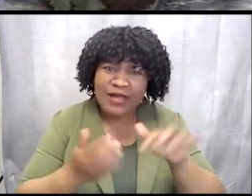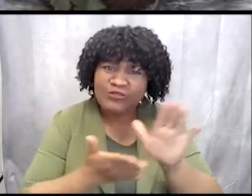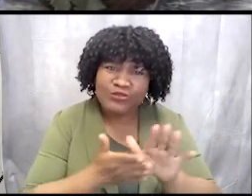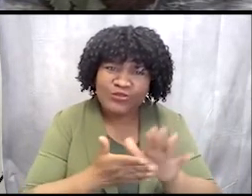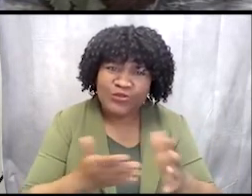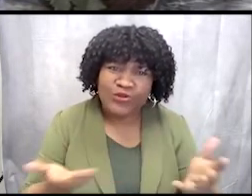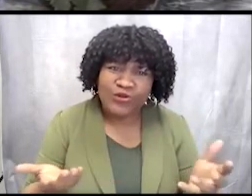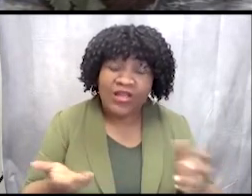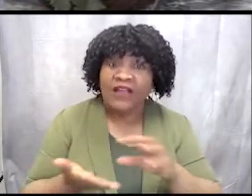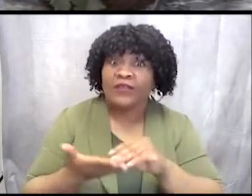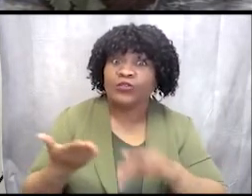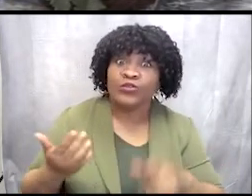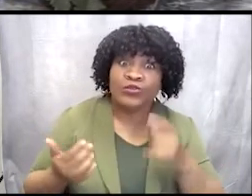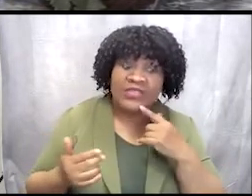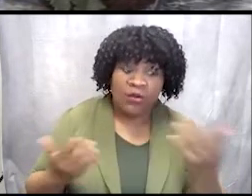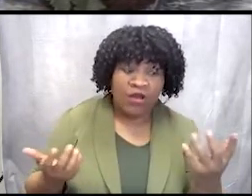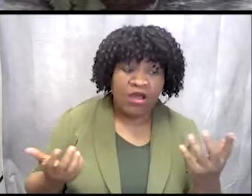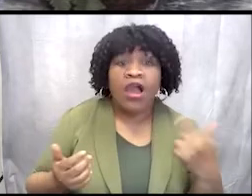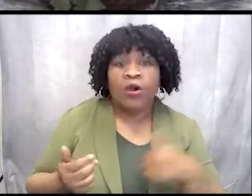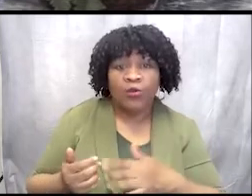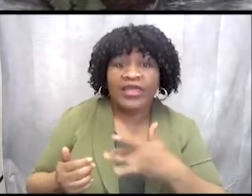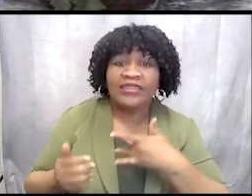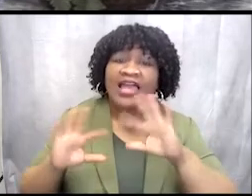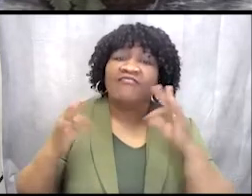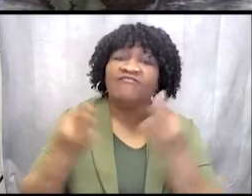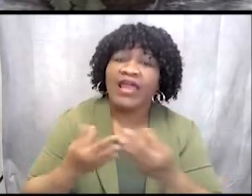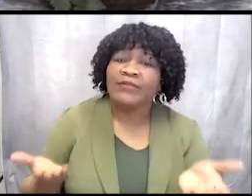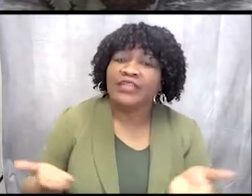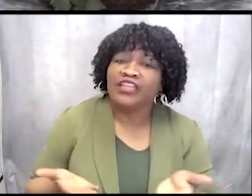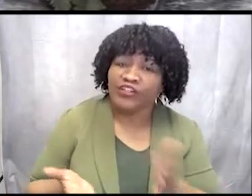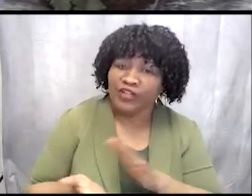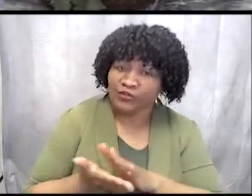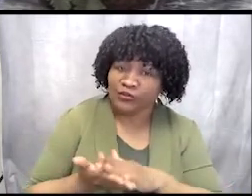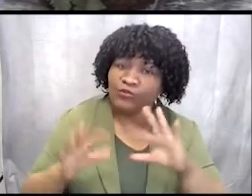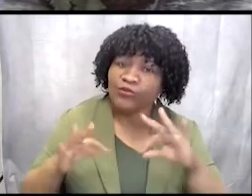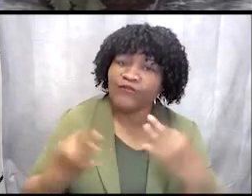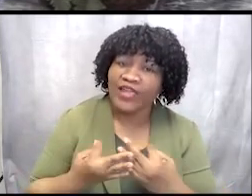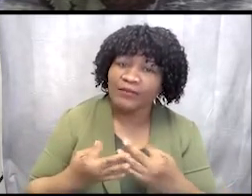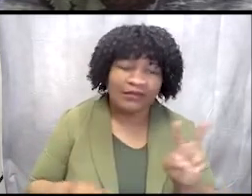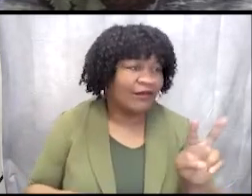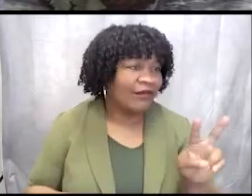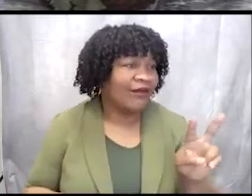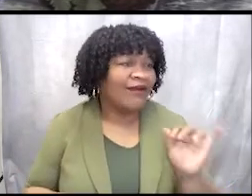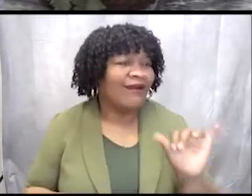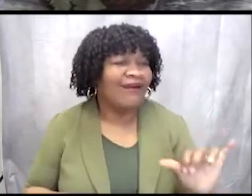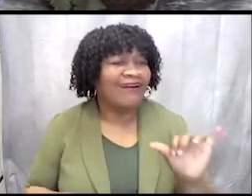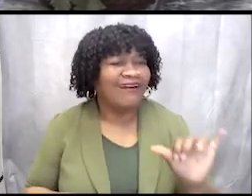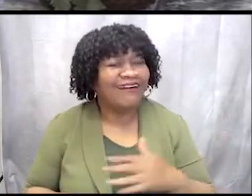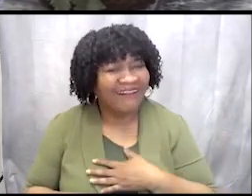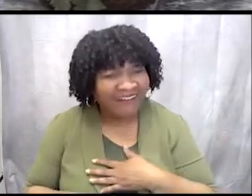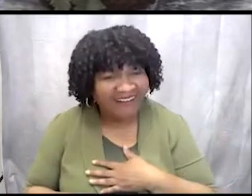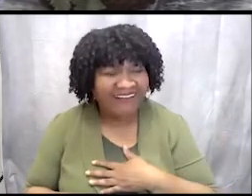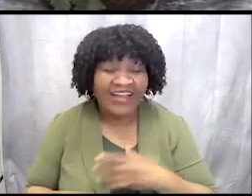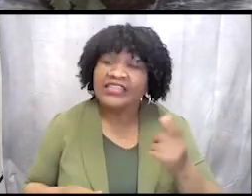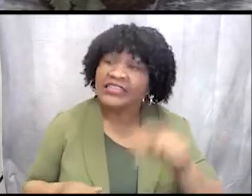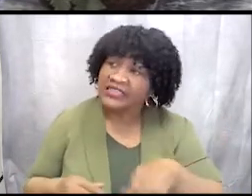And the students said, "Well, we're like a family here." And I never forgot that because she said, "We're like a family."